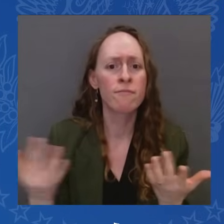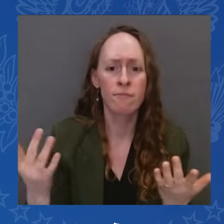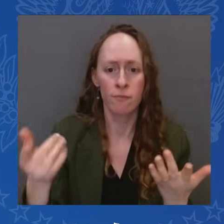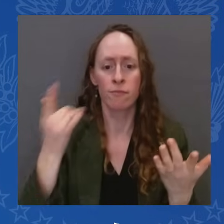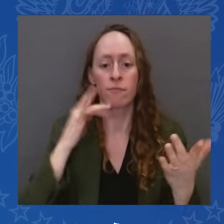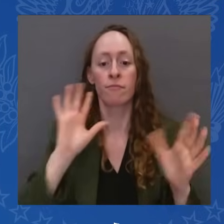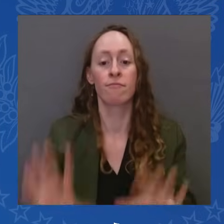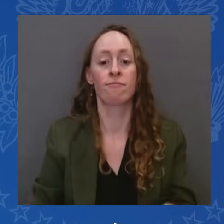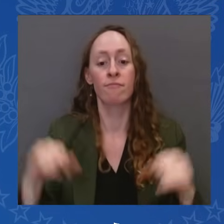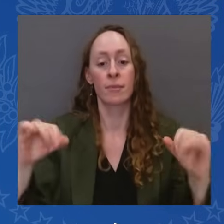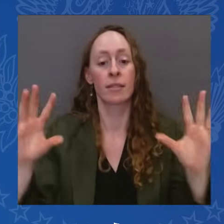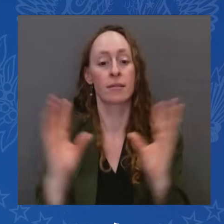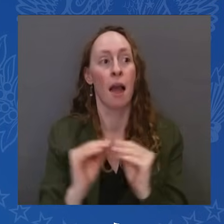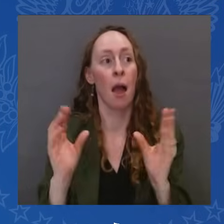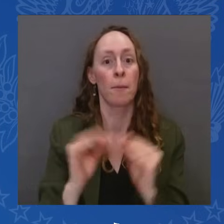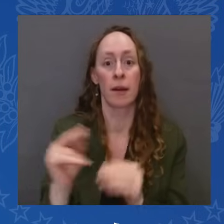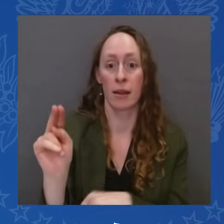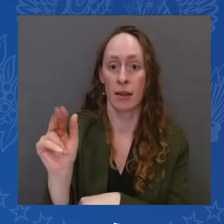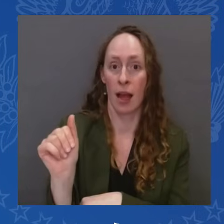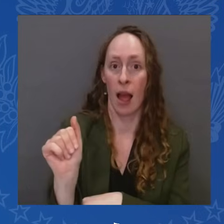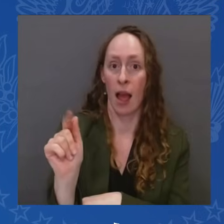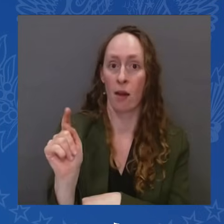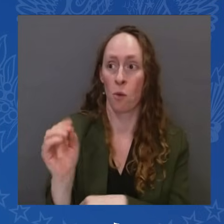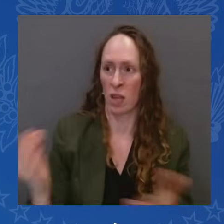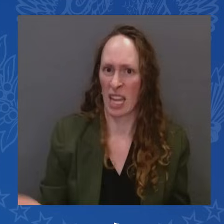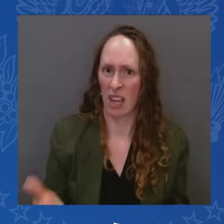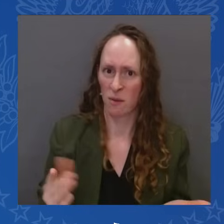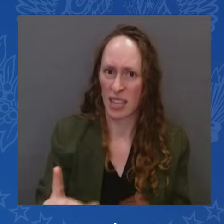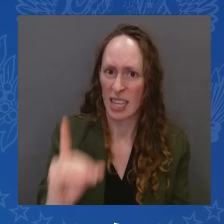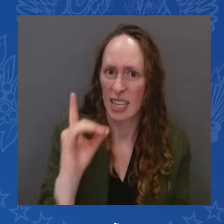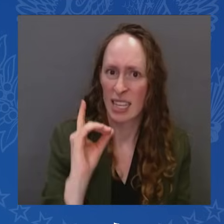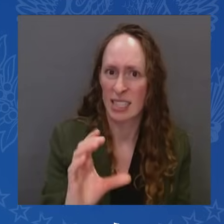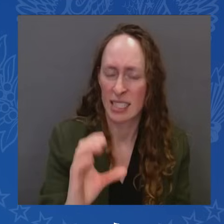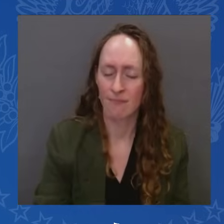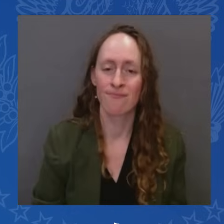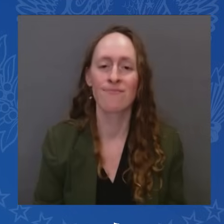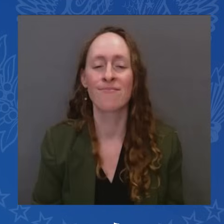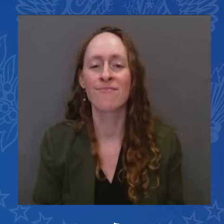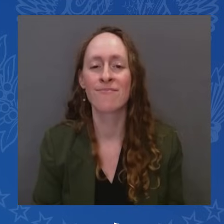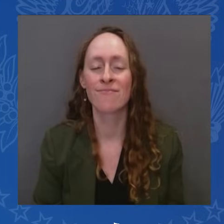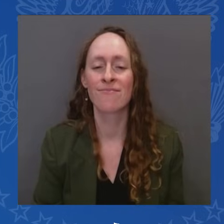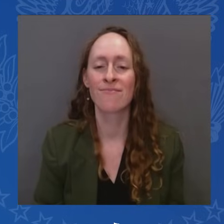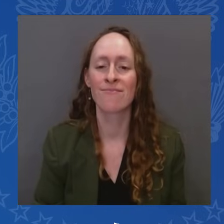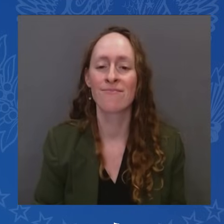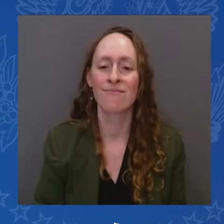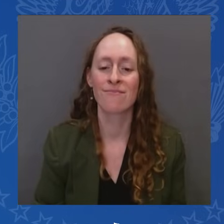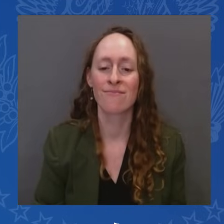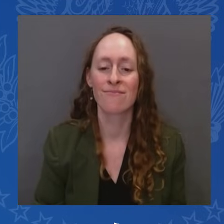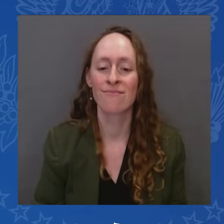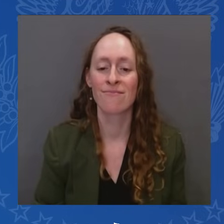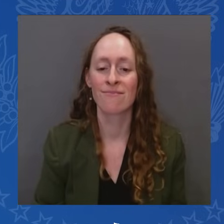which raises a lot of hope, especially for Ukraine. President Zelenskyy,